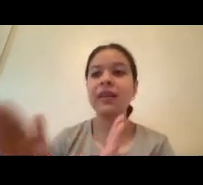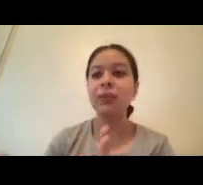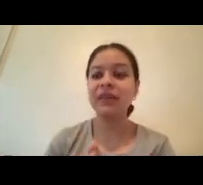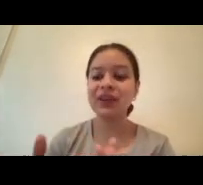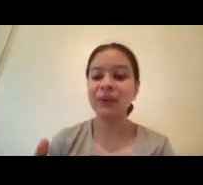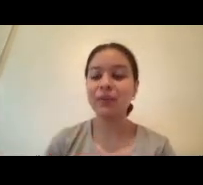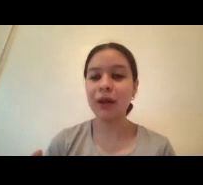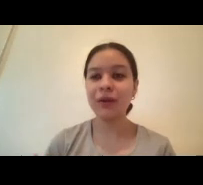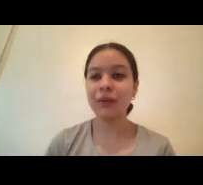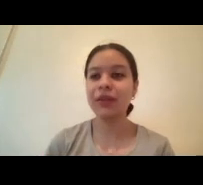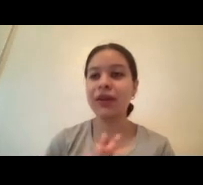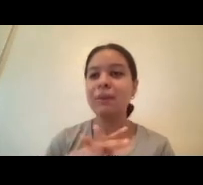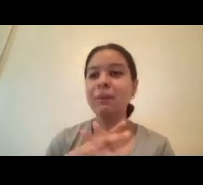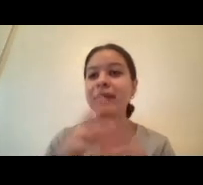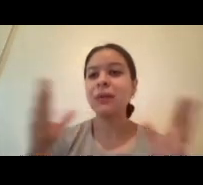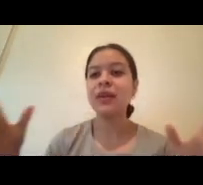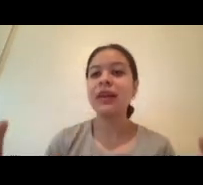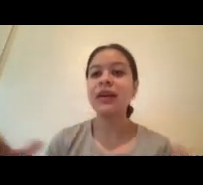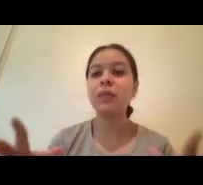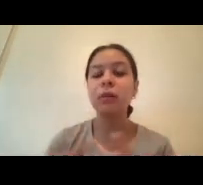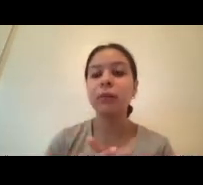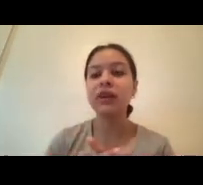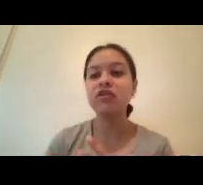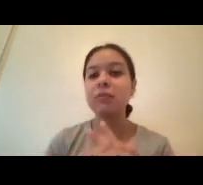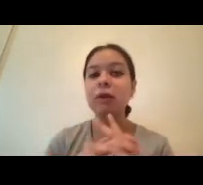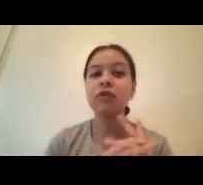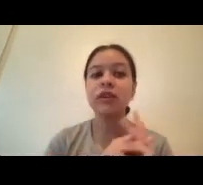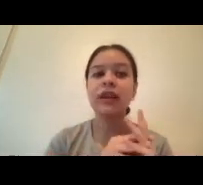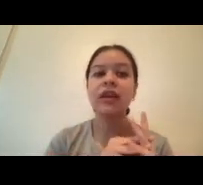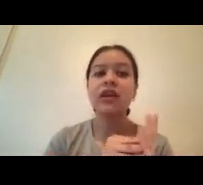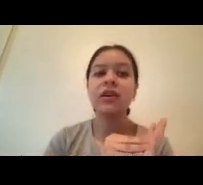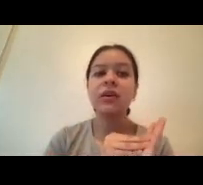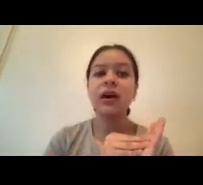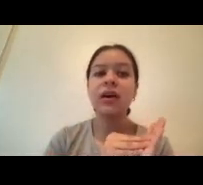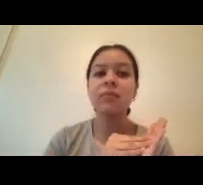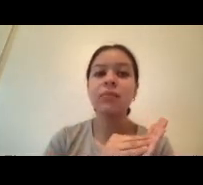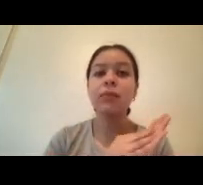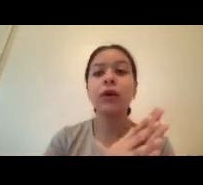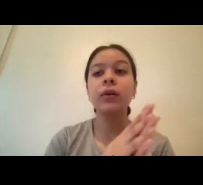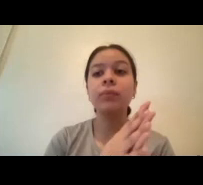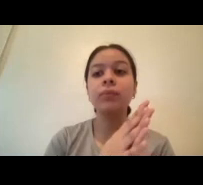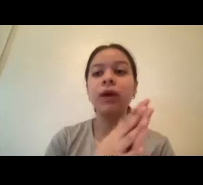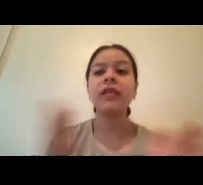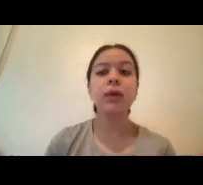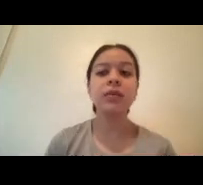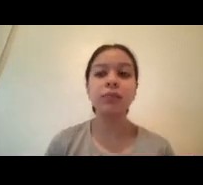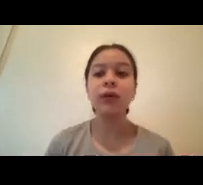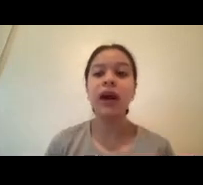And then once I share it with smaller with the within like a smaller population, I'm able to like more widespread what